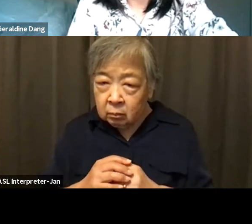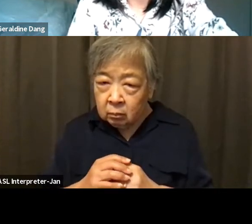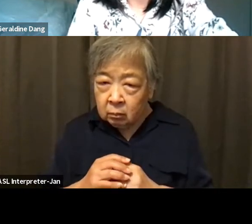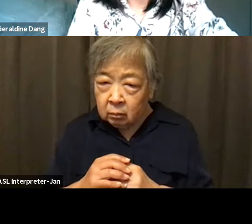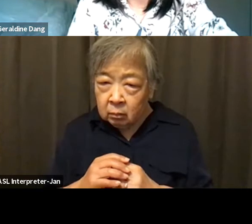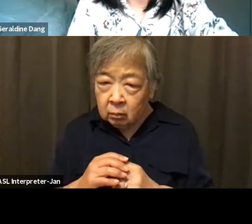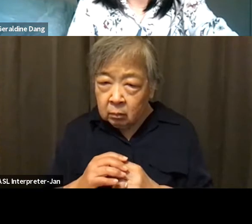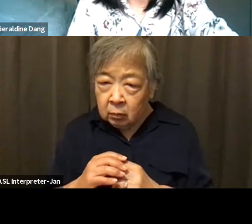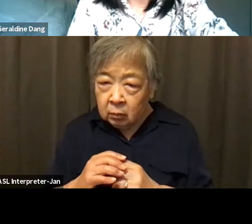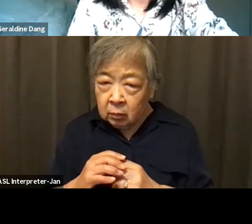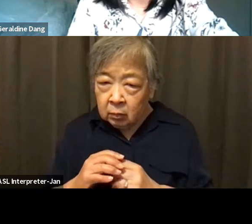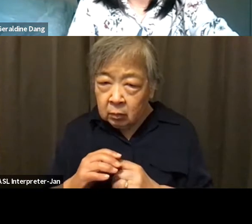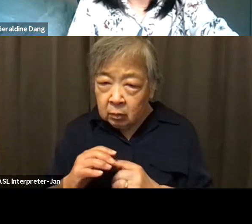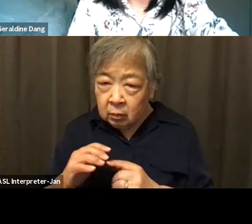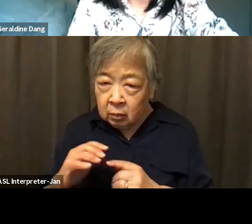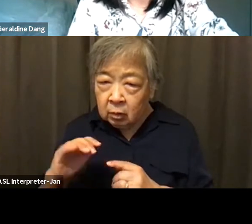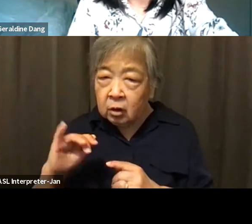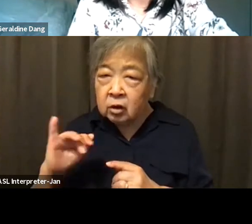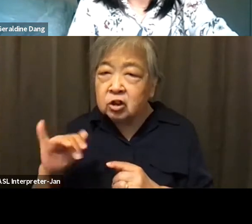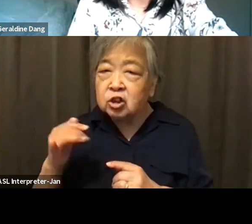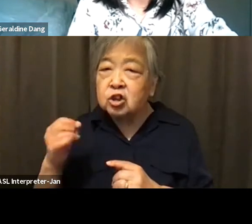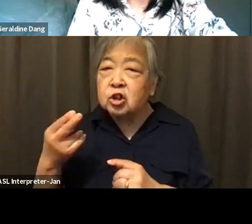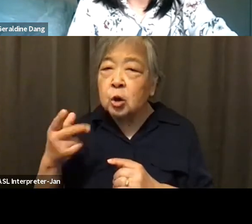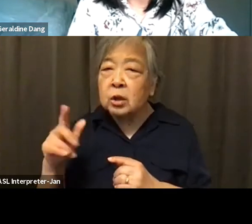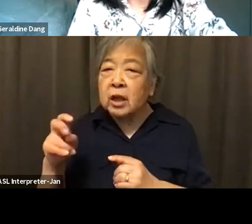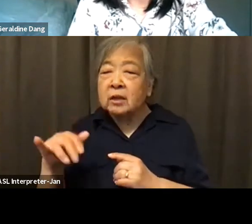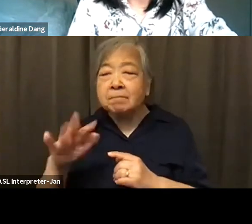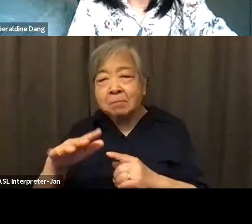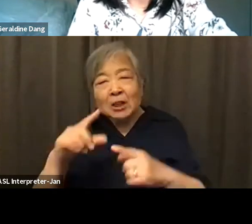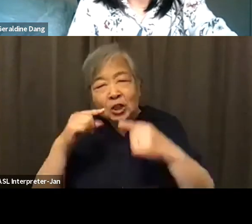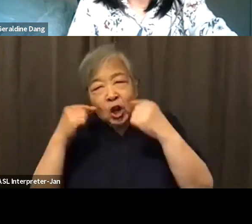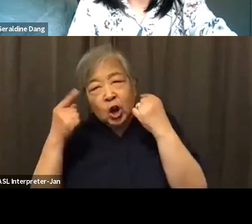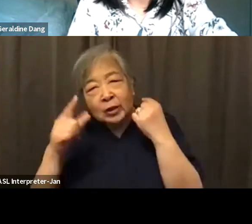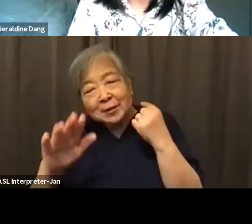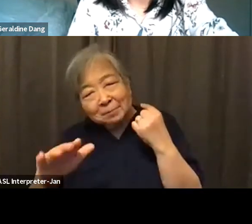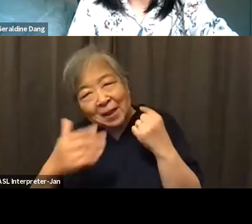JOHILENY MERÁN: Thank you for sharing that, Geraldine, it's really interesting.